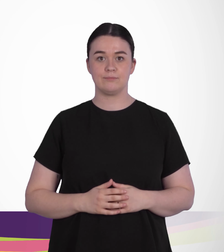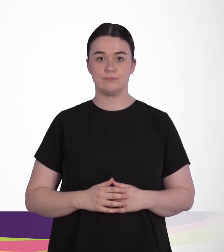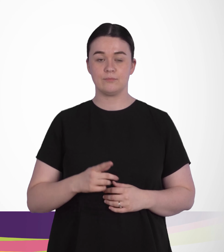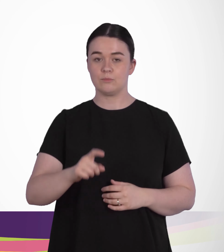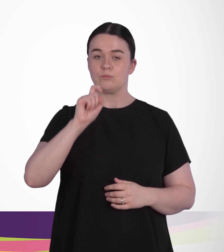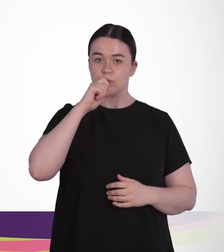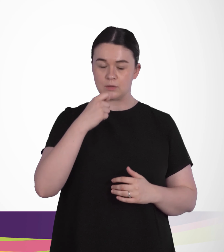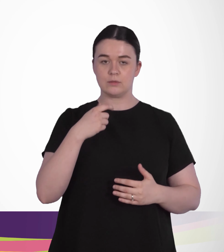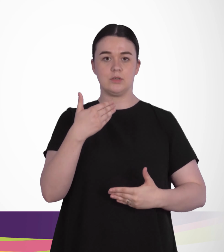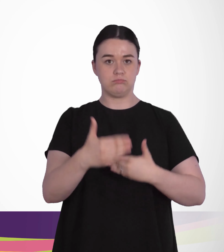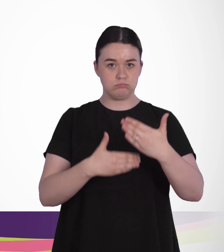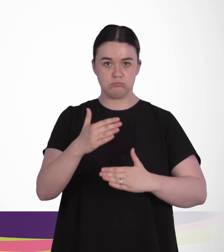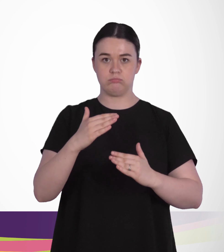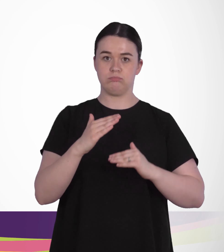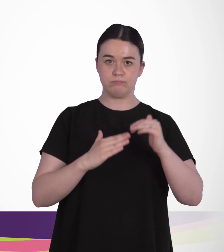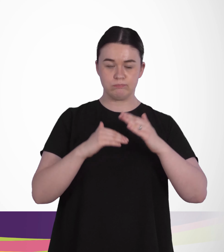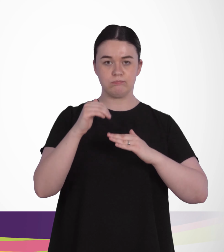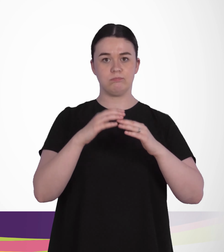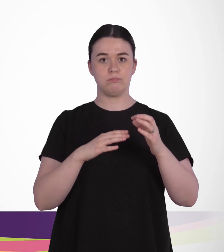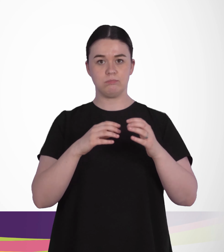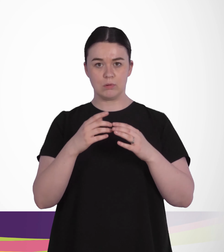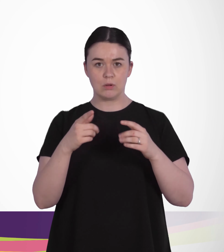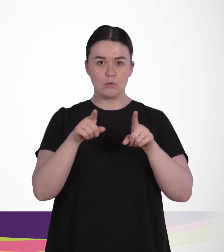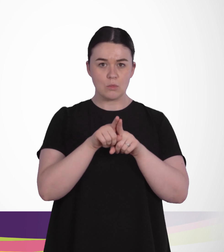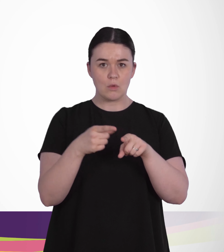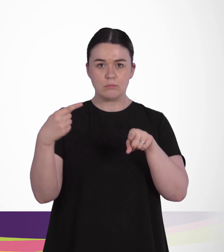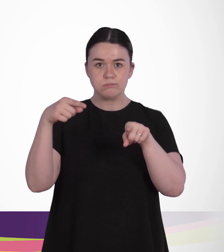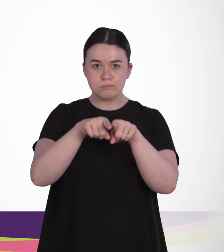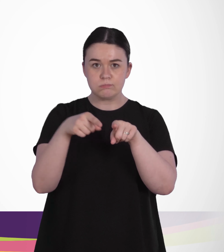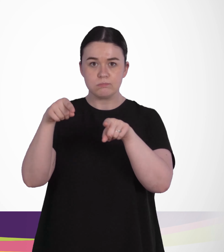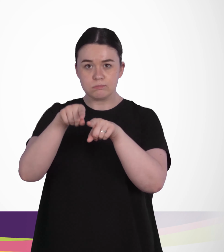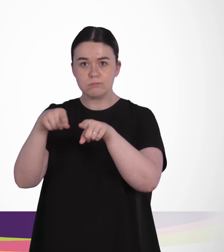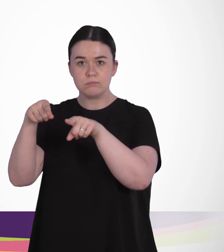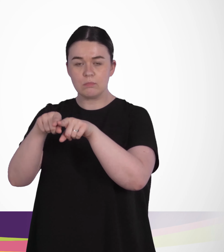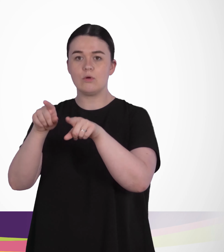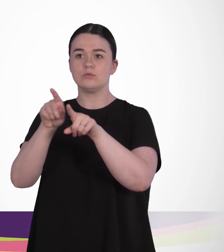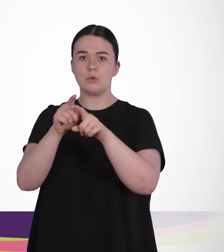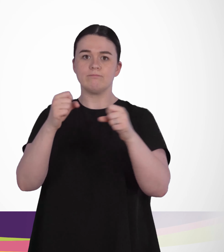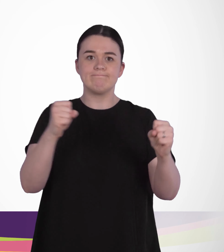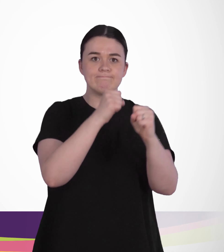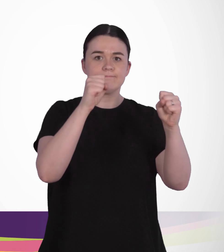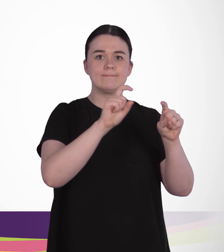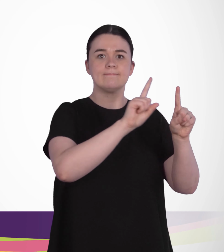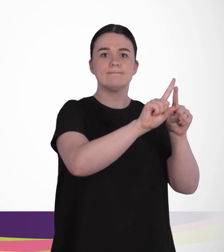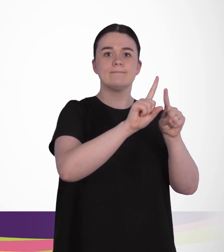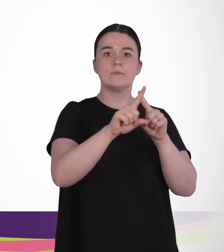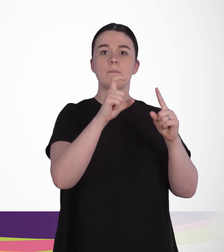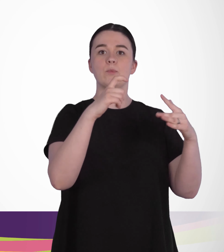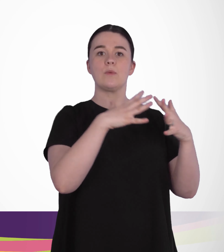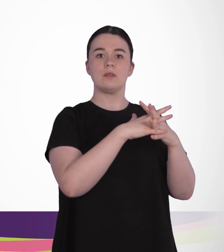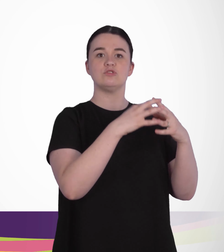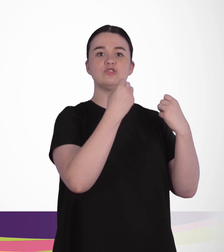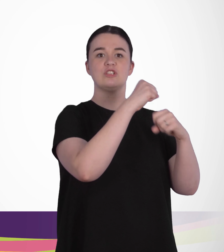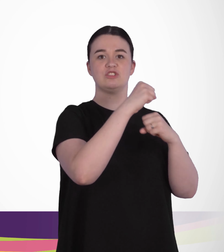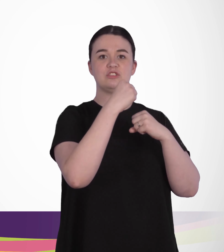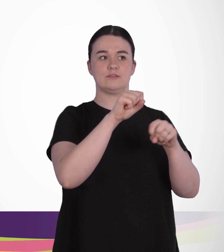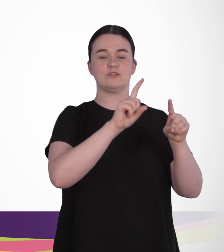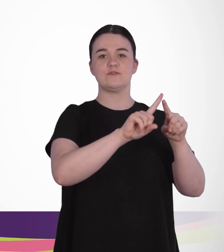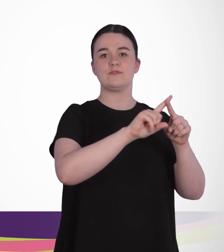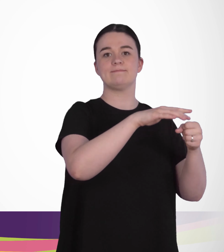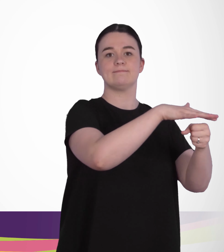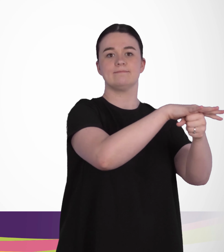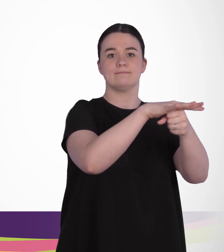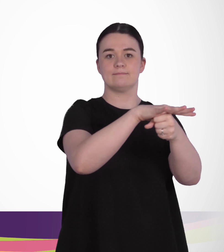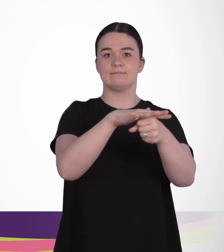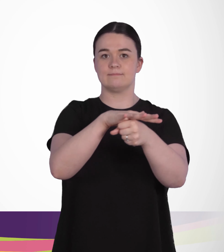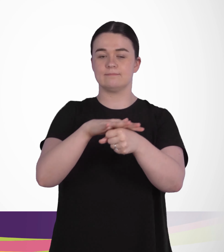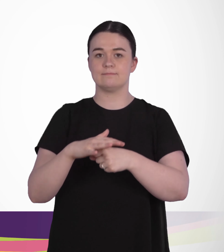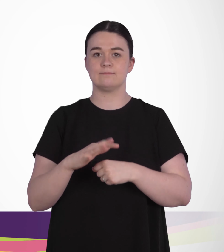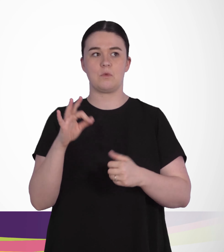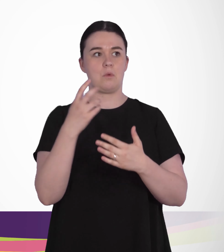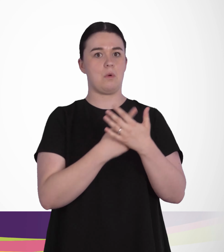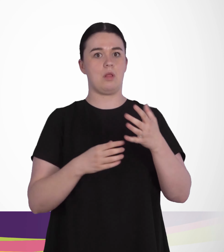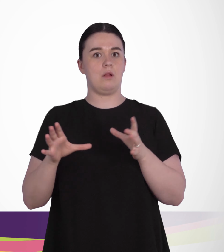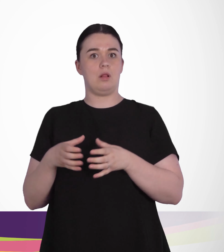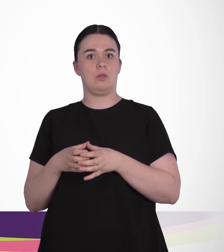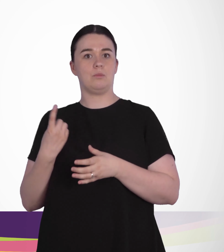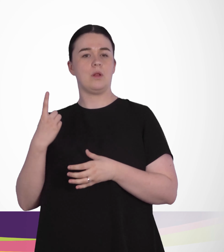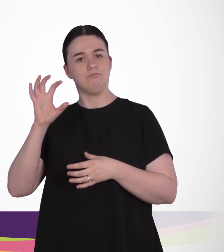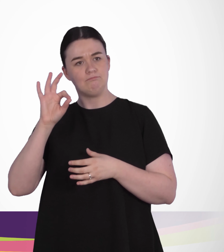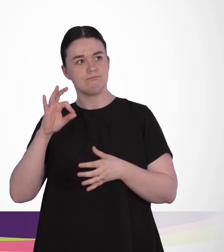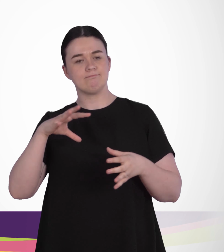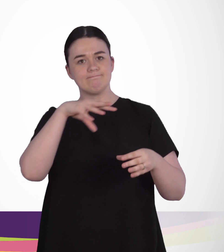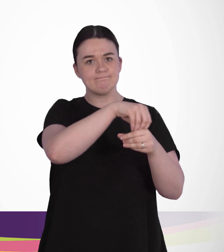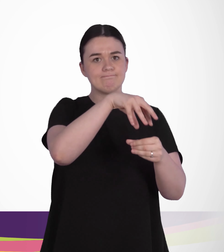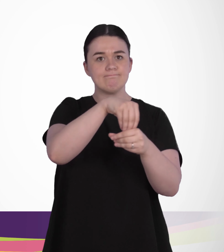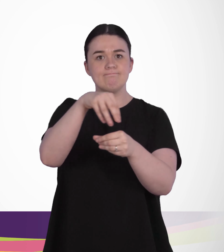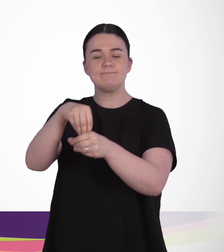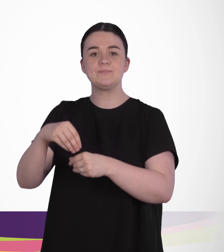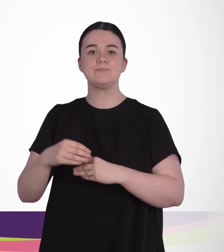• It will build on, align with, and amplify existing Commonwealth strategies across portfolios.